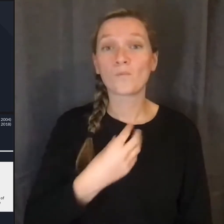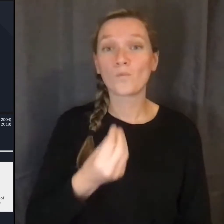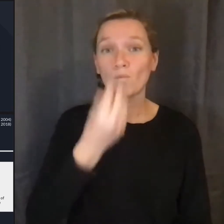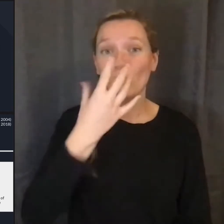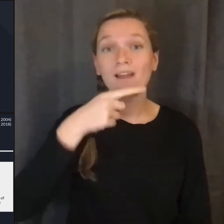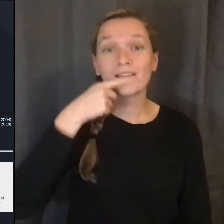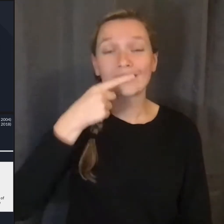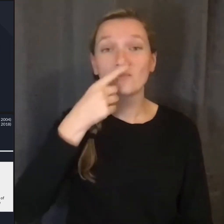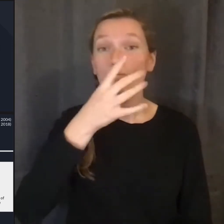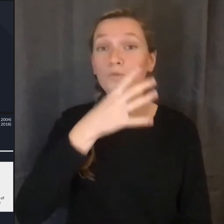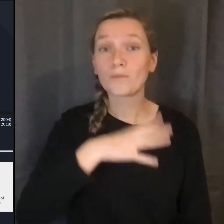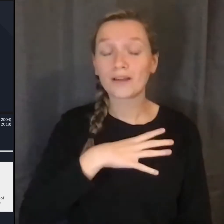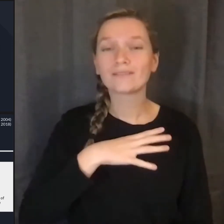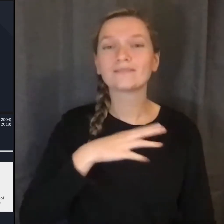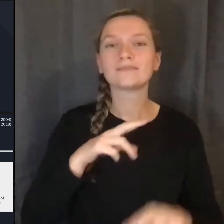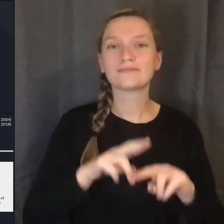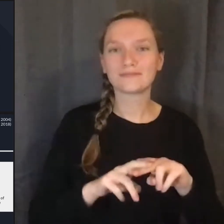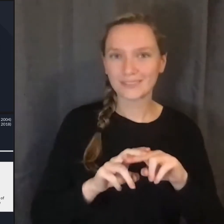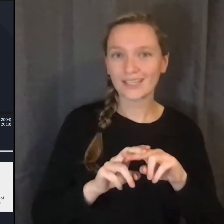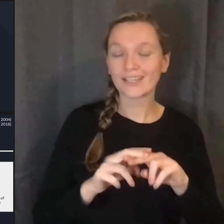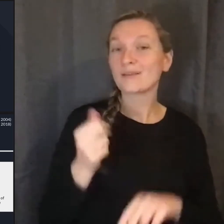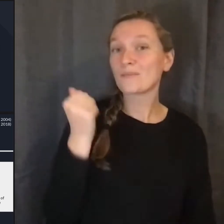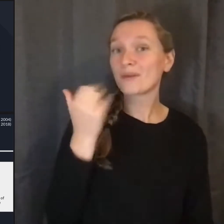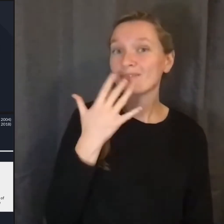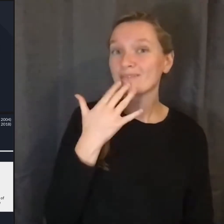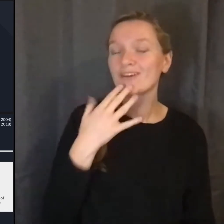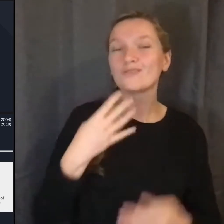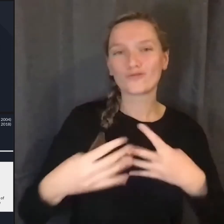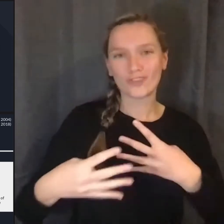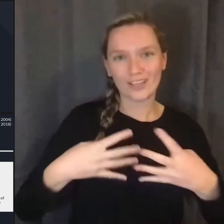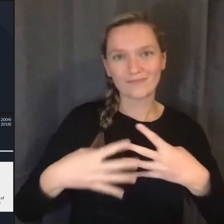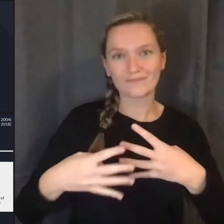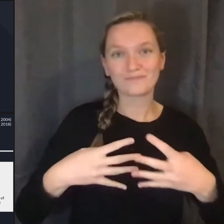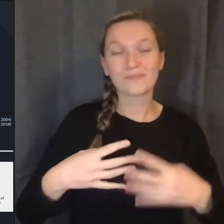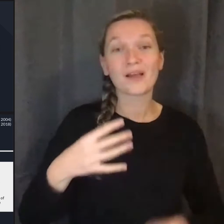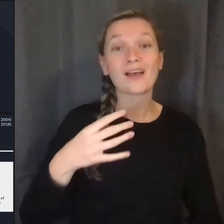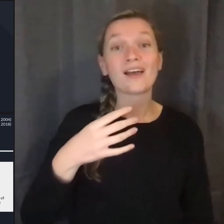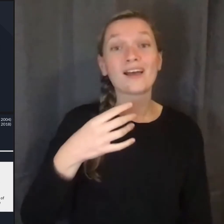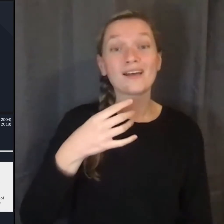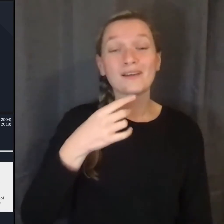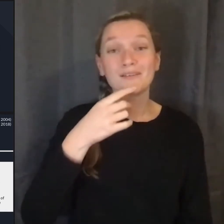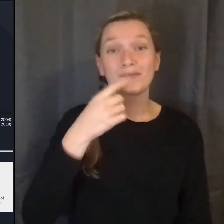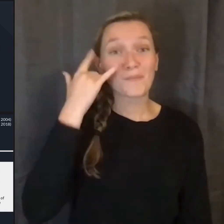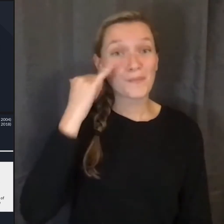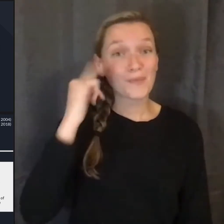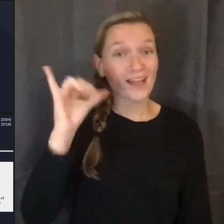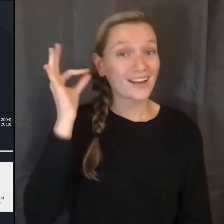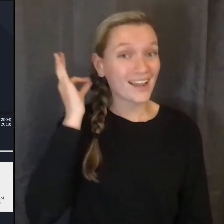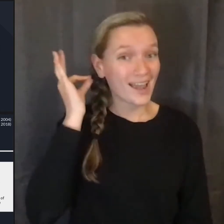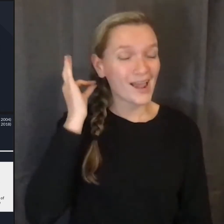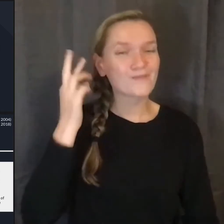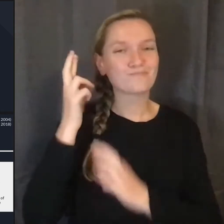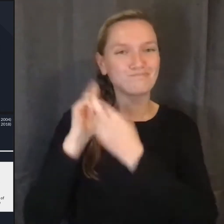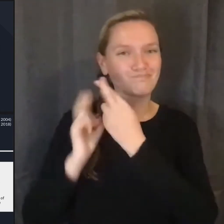i'm a white, hearing woman sitting in front of a gray background. I have blonde hair in a braid